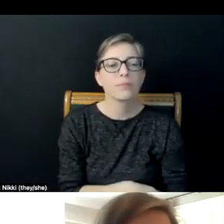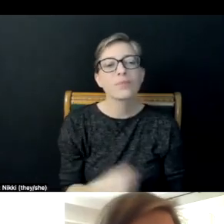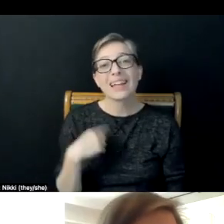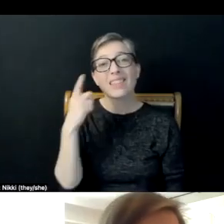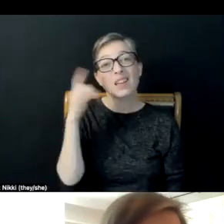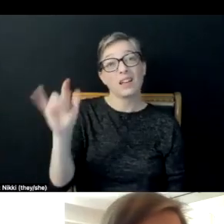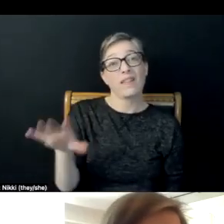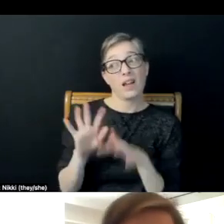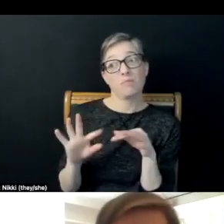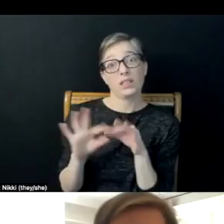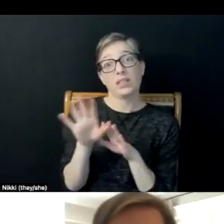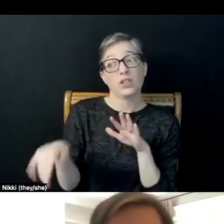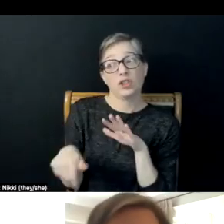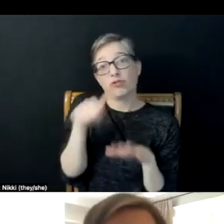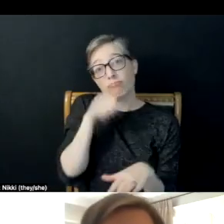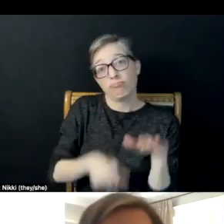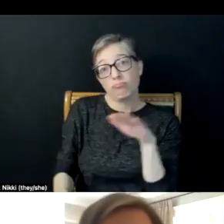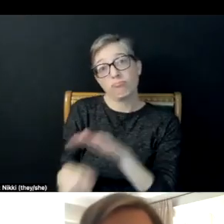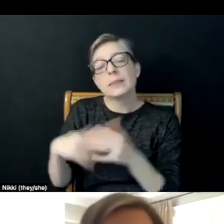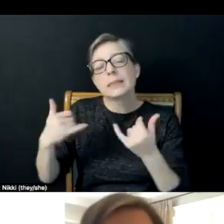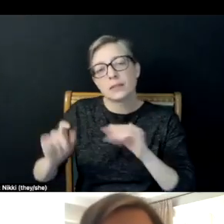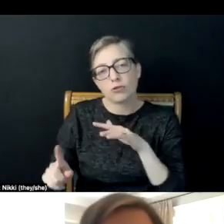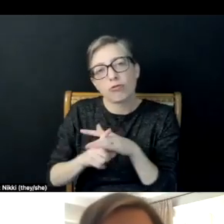the medical training even today. Next slide, please.